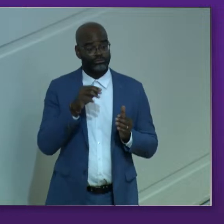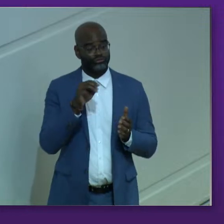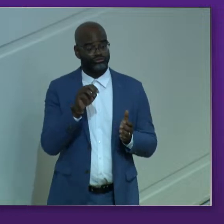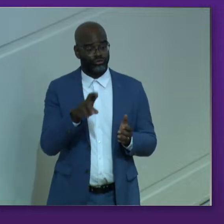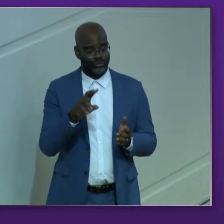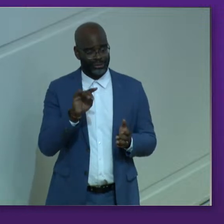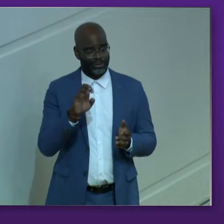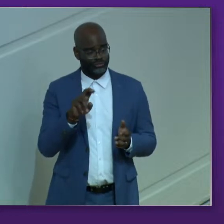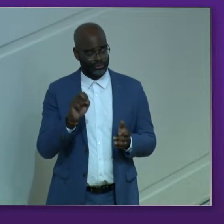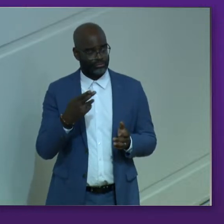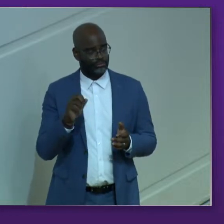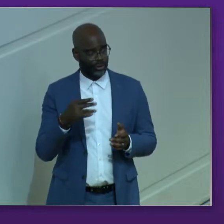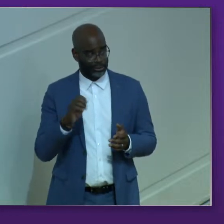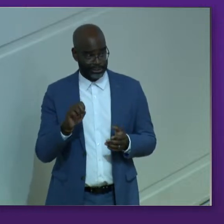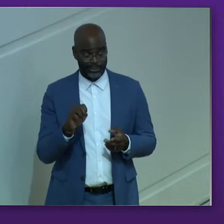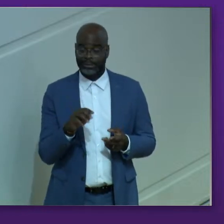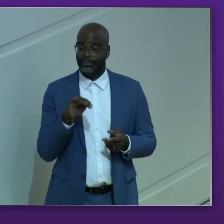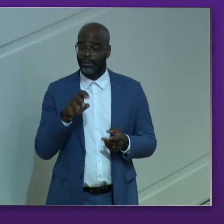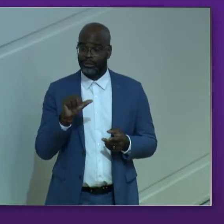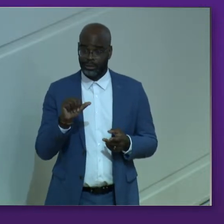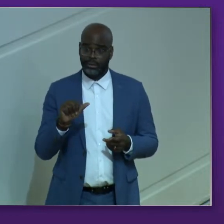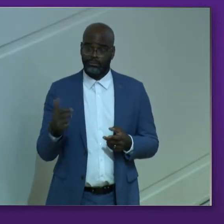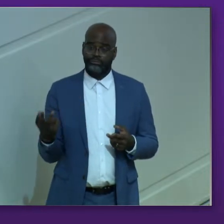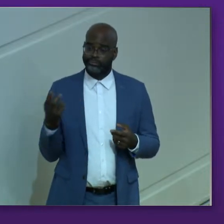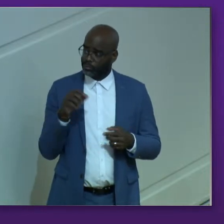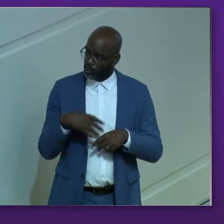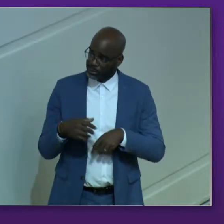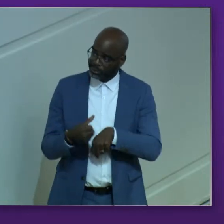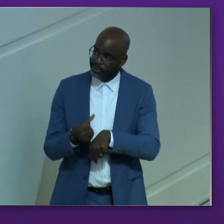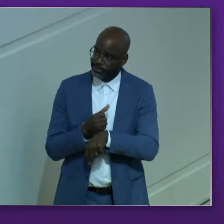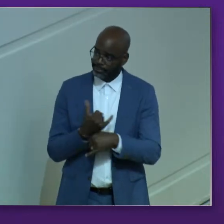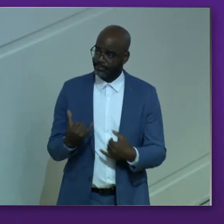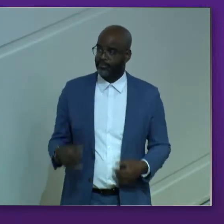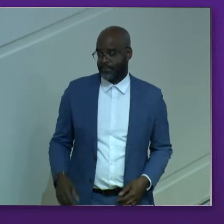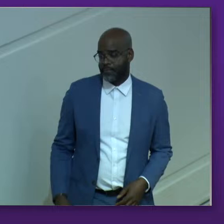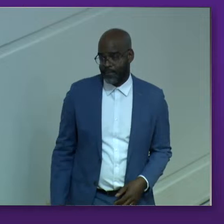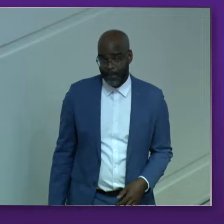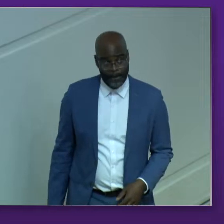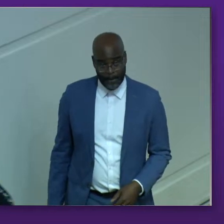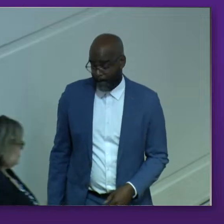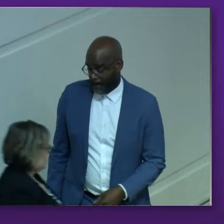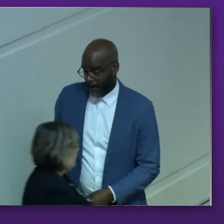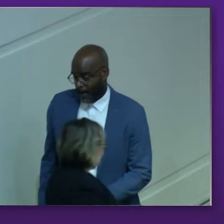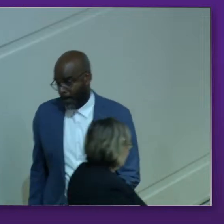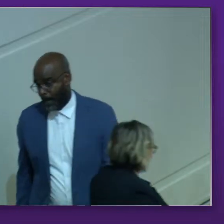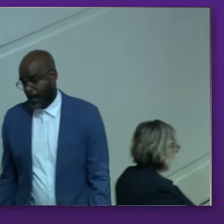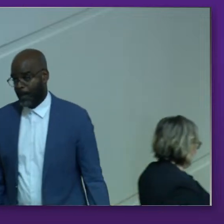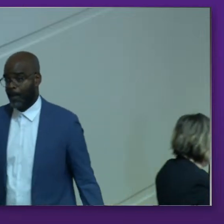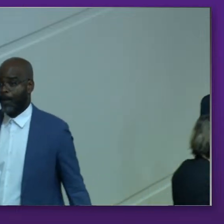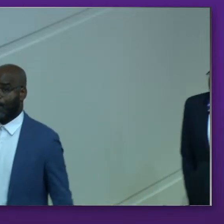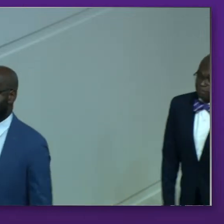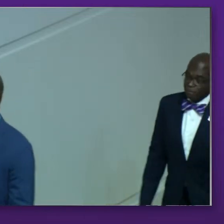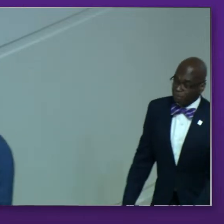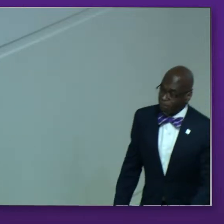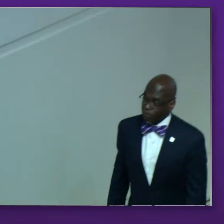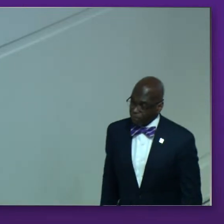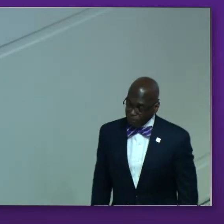PLEASURE TO WELCOME.